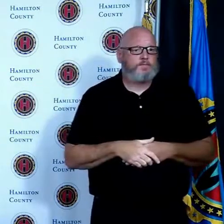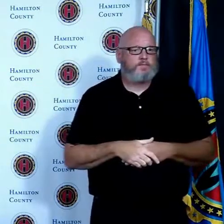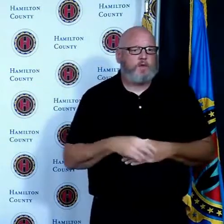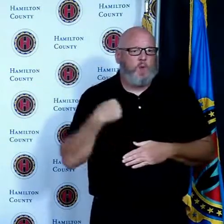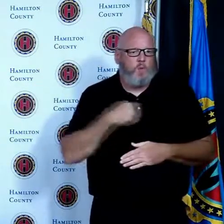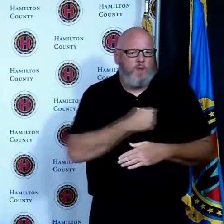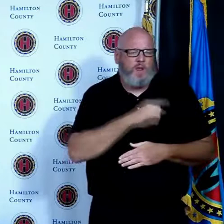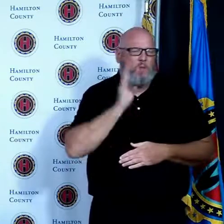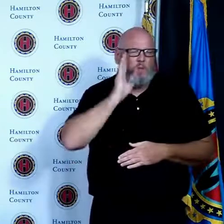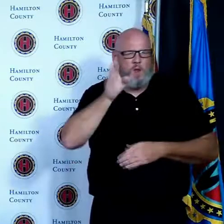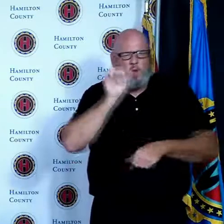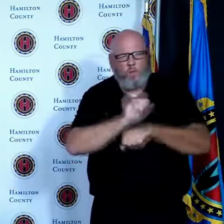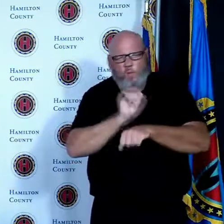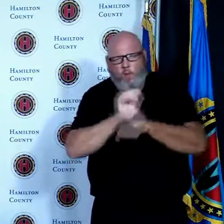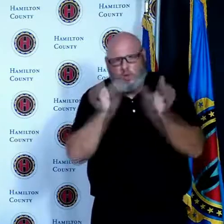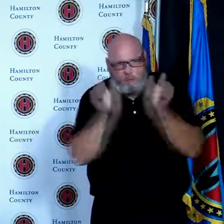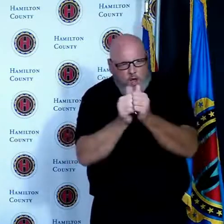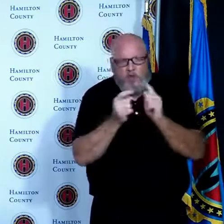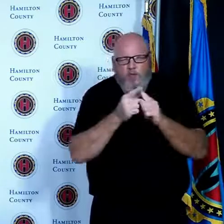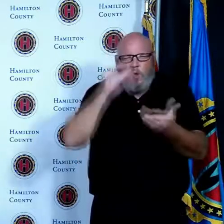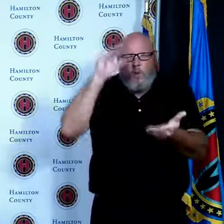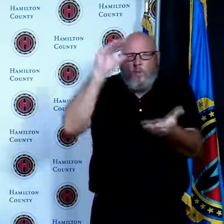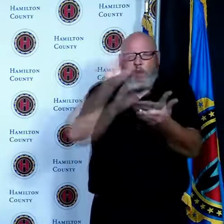another slide coming up